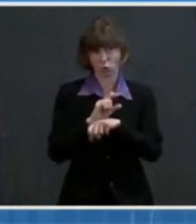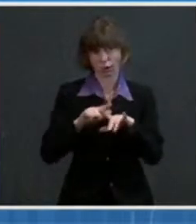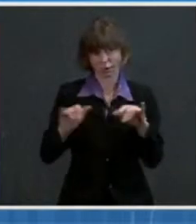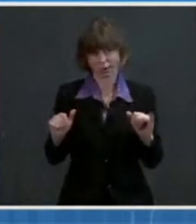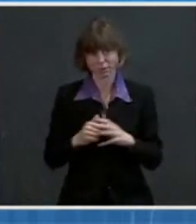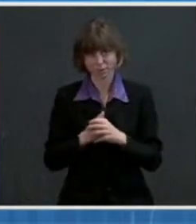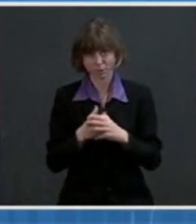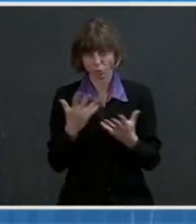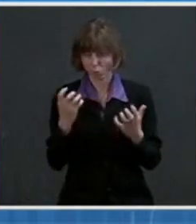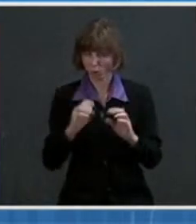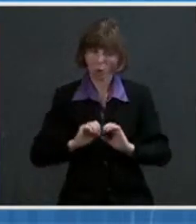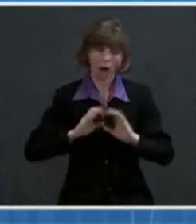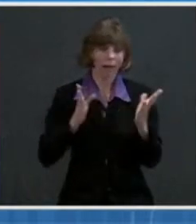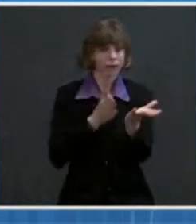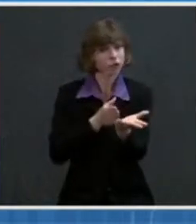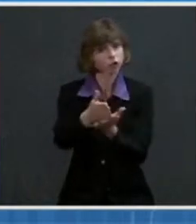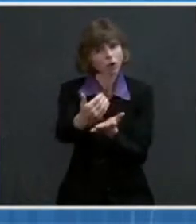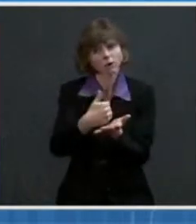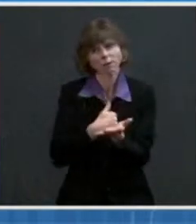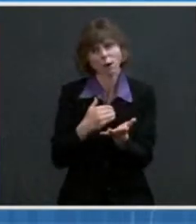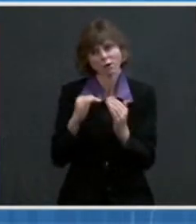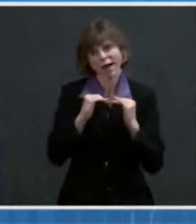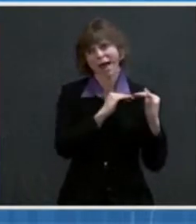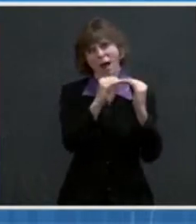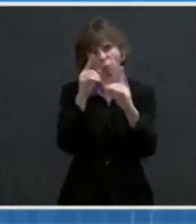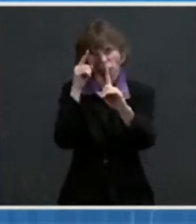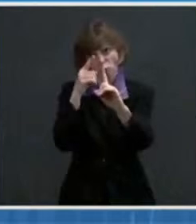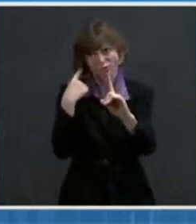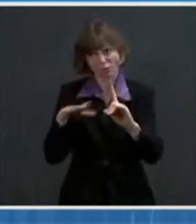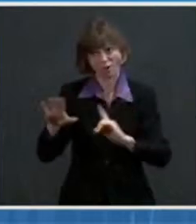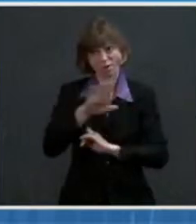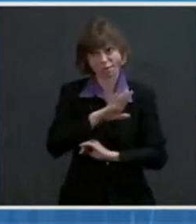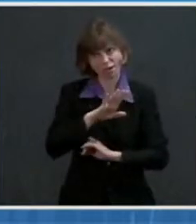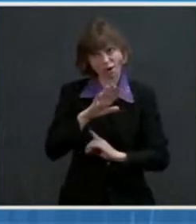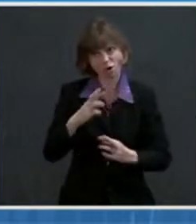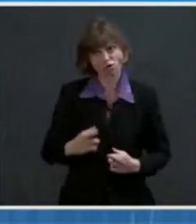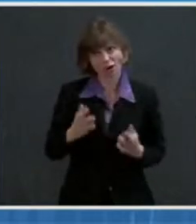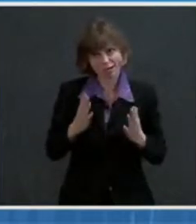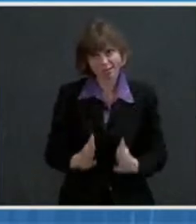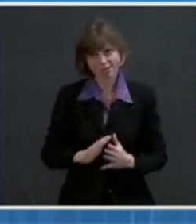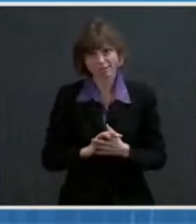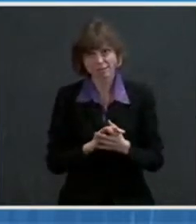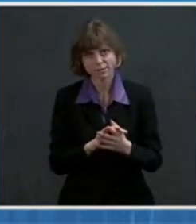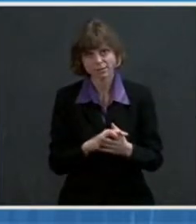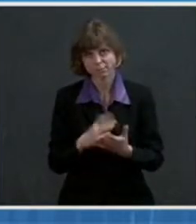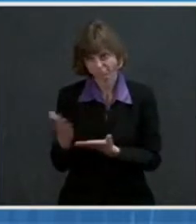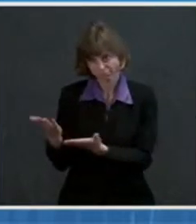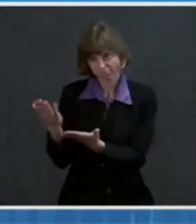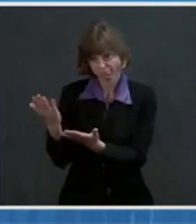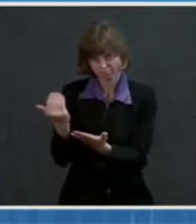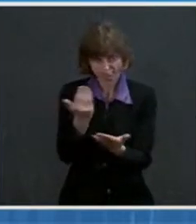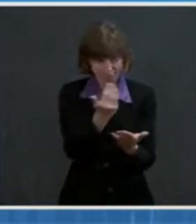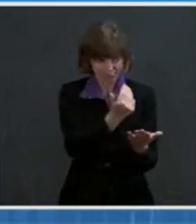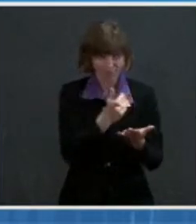THEIR WORK TOO. THEY'RE ASKING OUR PARTNERS IN THE STATES TO OFFER CLEAR TRANSPARENT EQUITY GOALS FOR RESIDENTS.